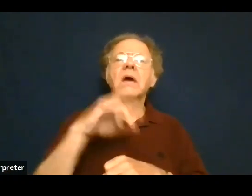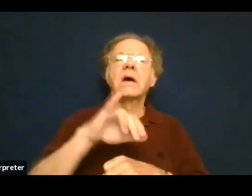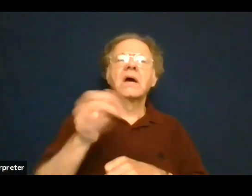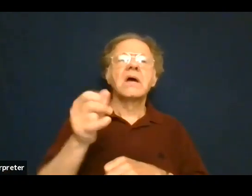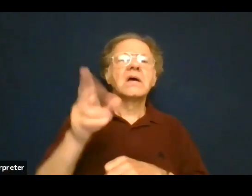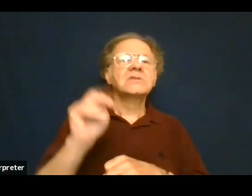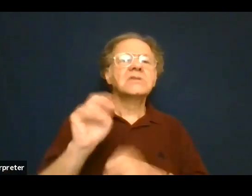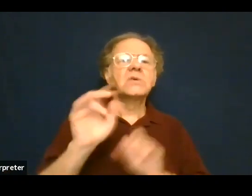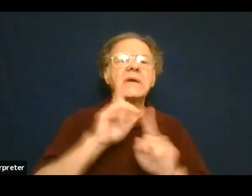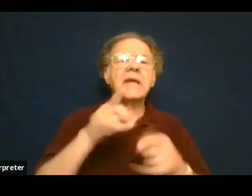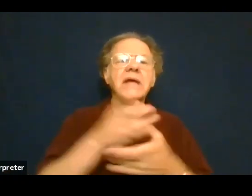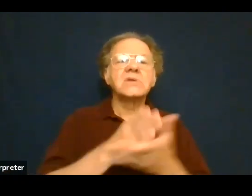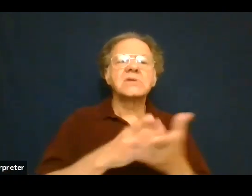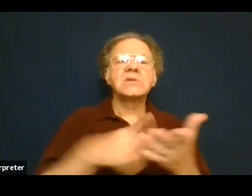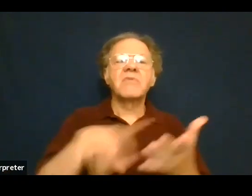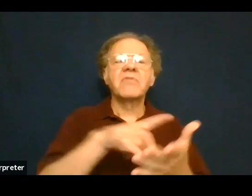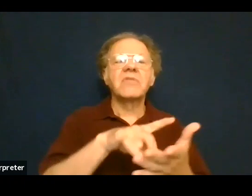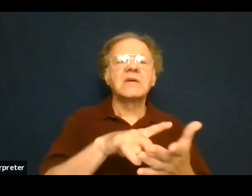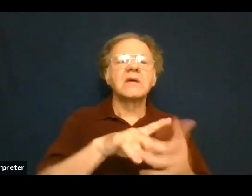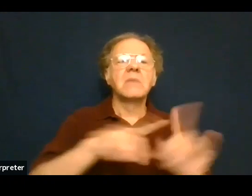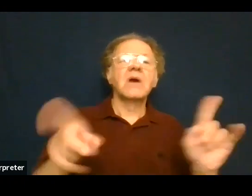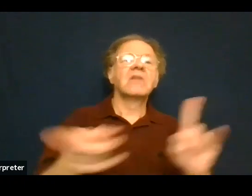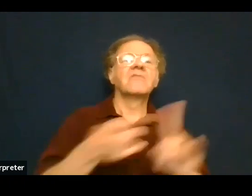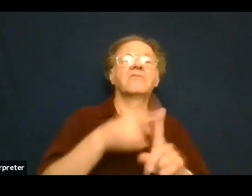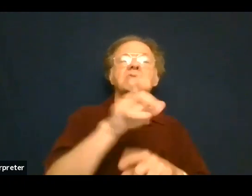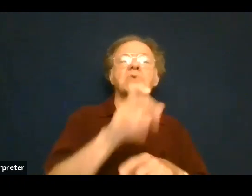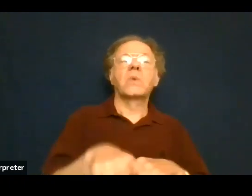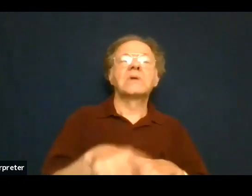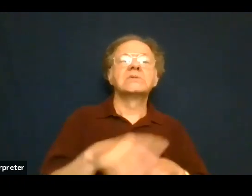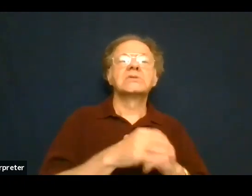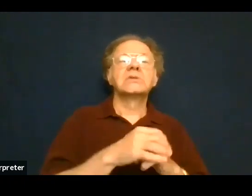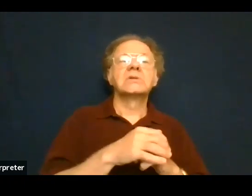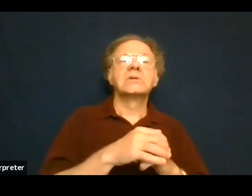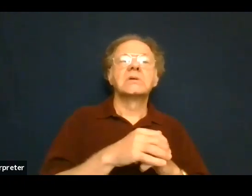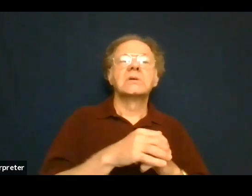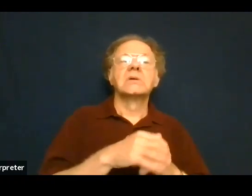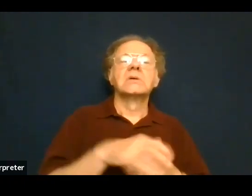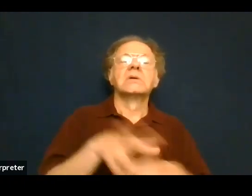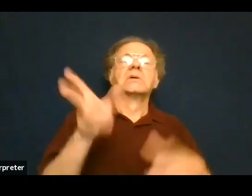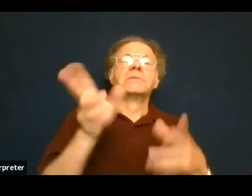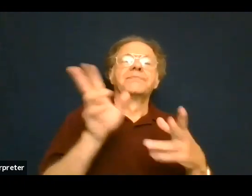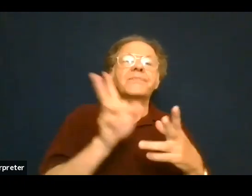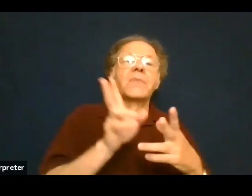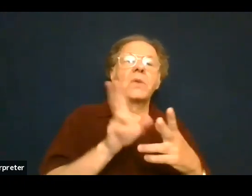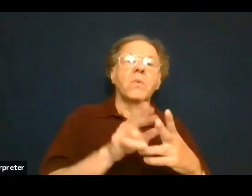But the first question is whether underlying health